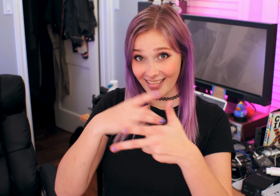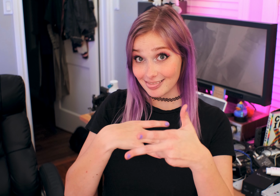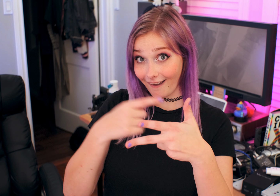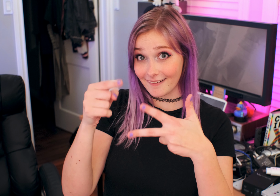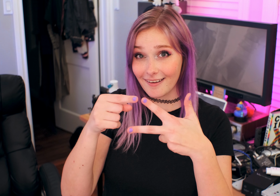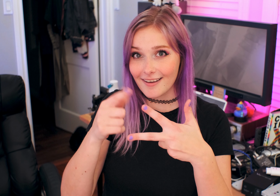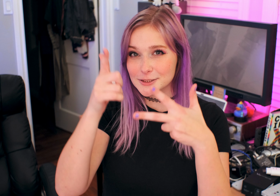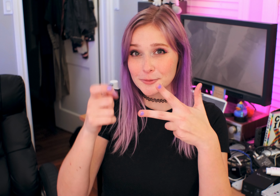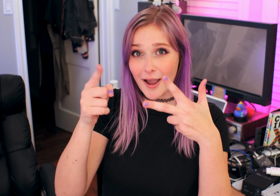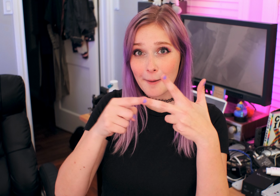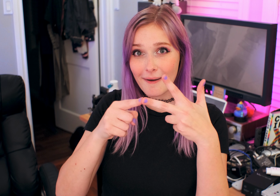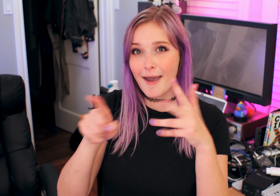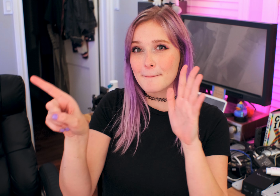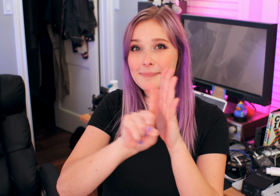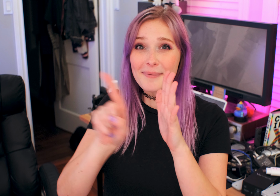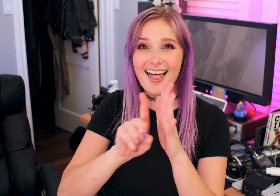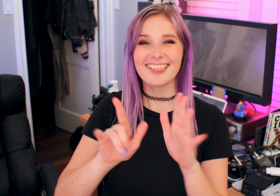Please like, subscribe, and hit the bell!